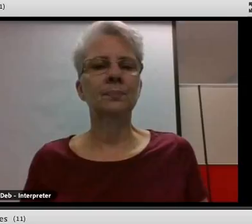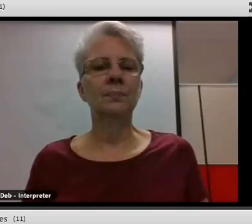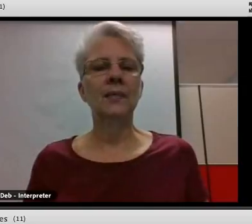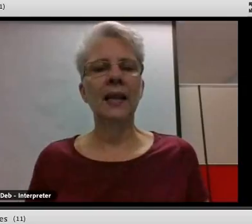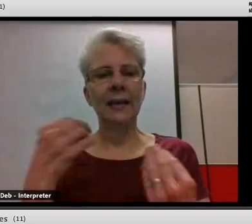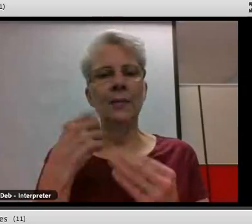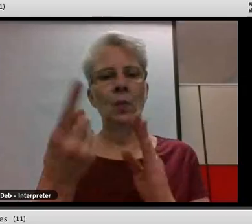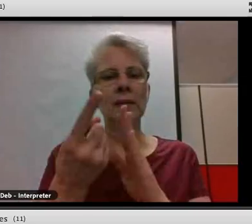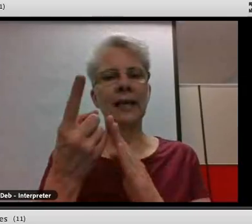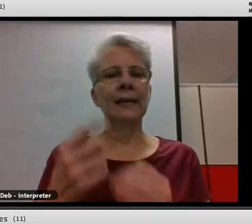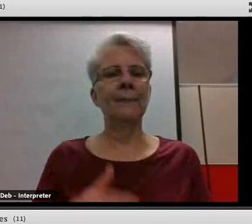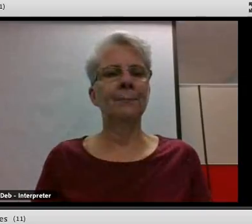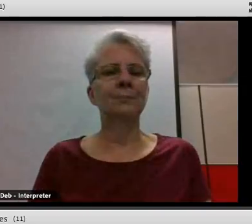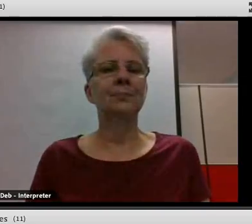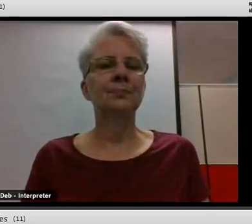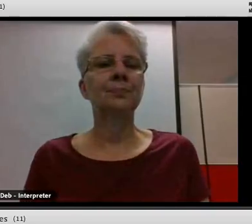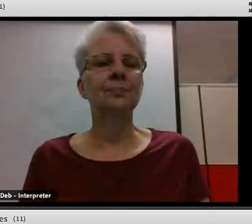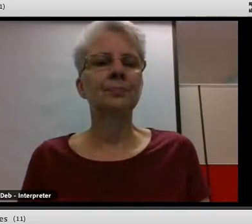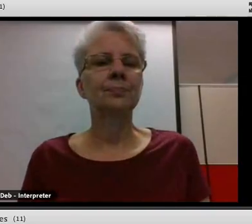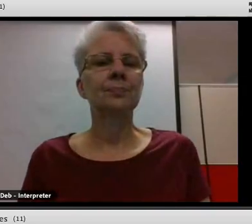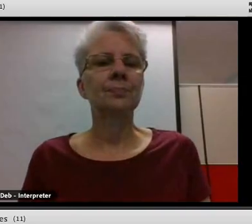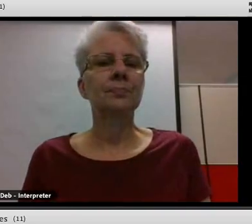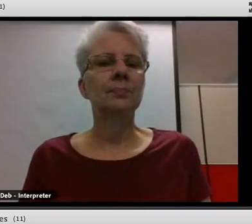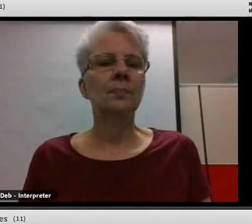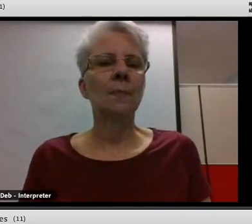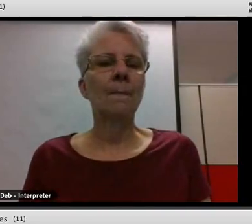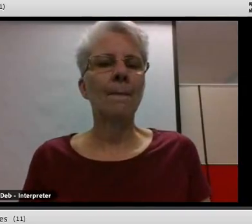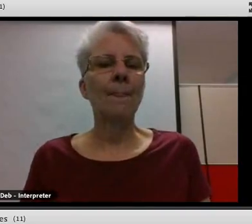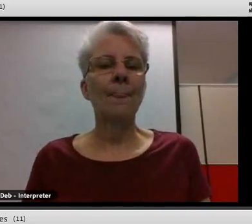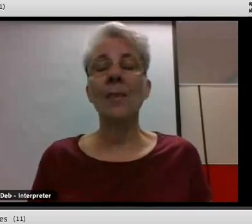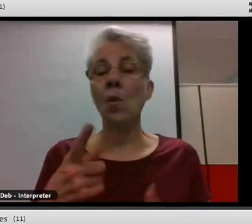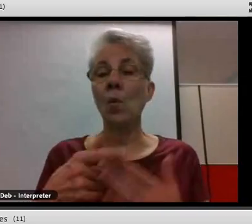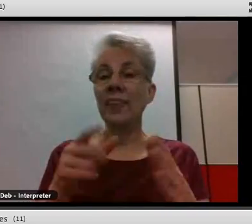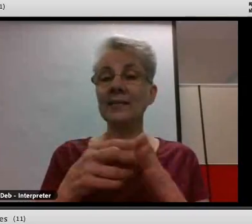what you're actually saying kind of thing.